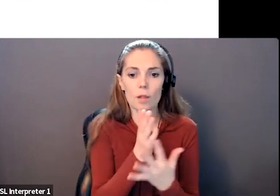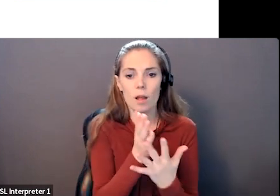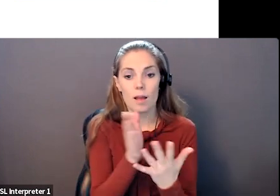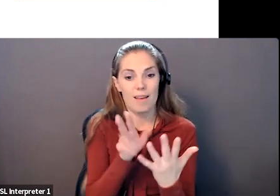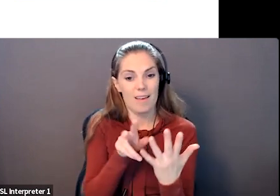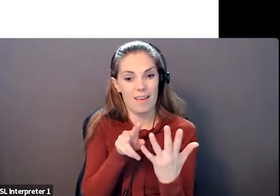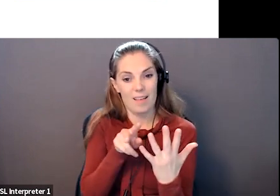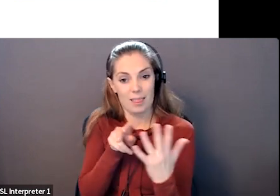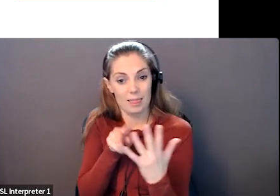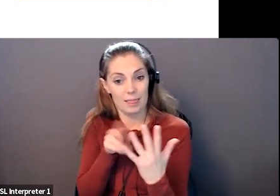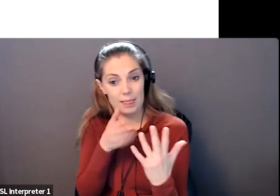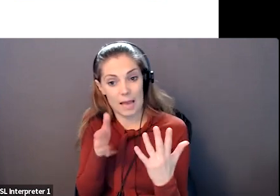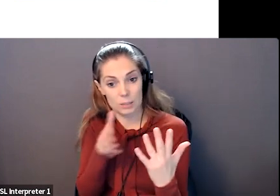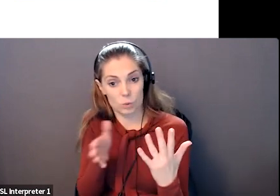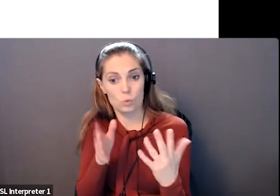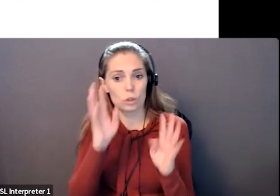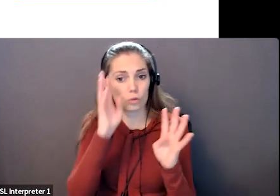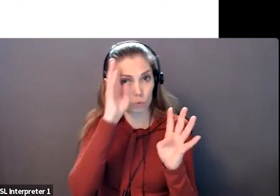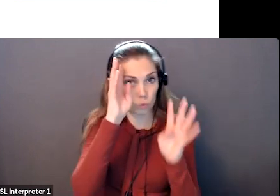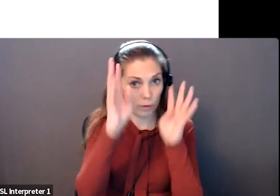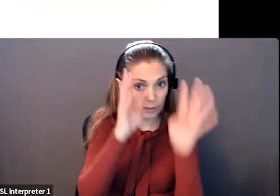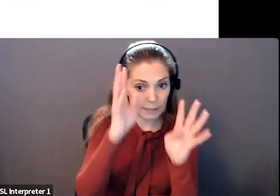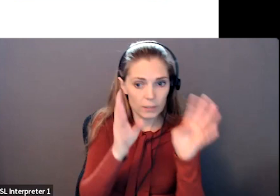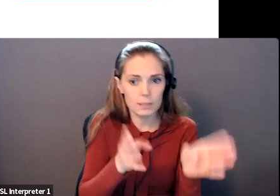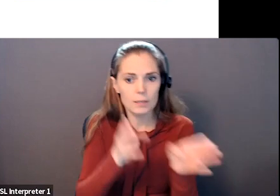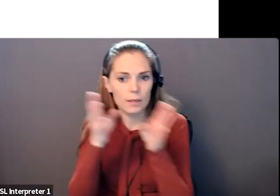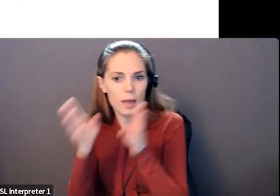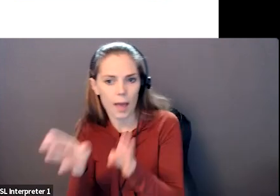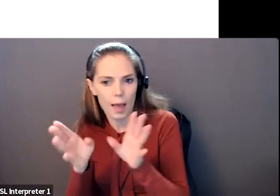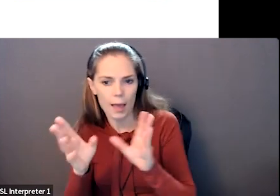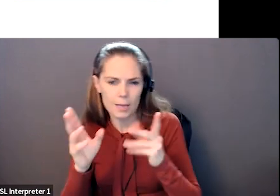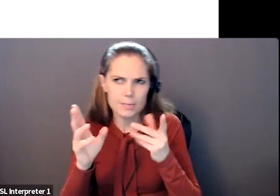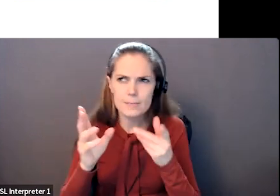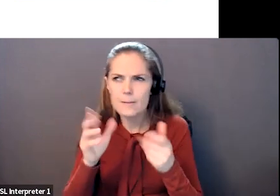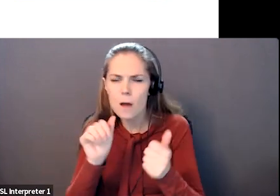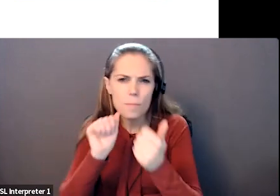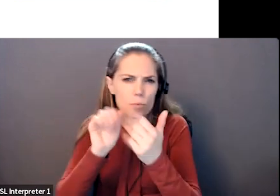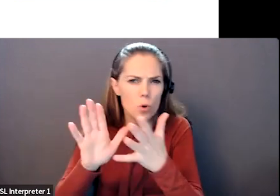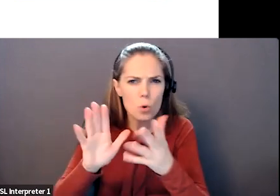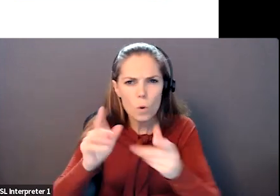as well as nimbleness and an iterative approach to return to work and or recovery is critical